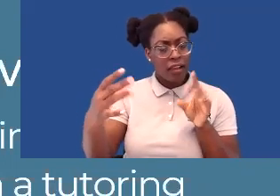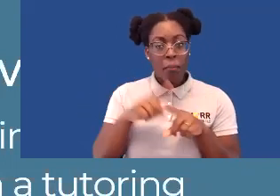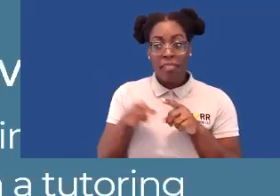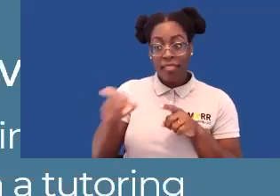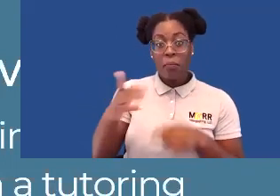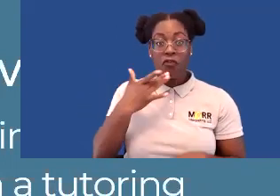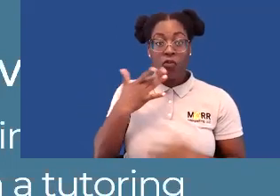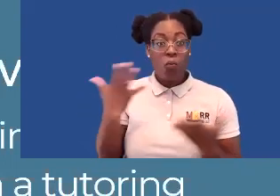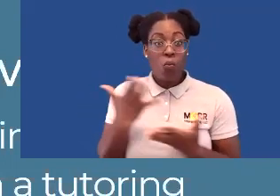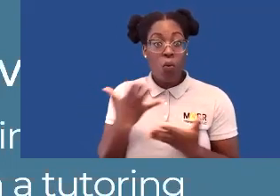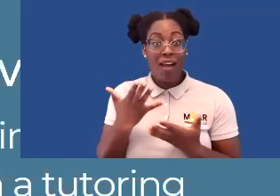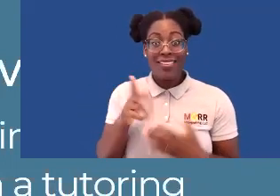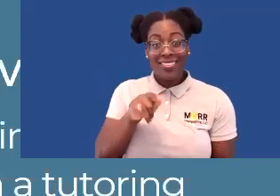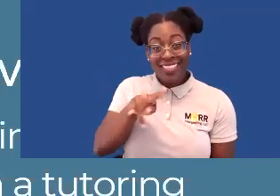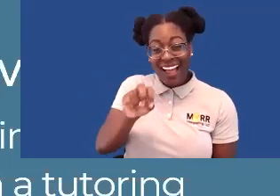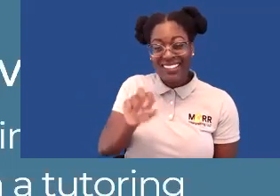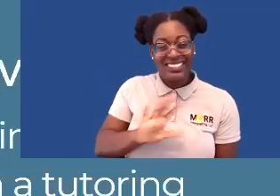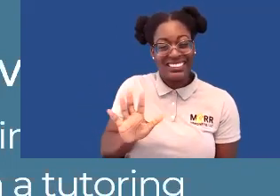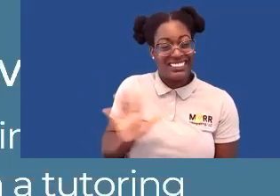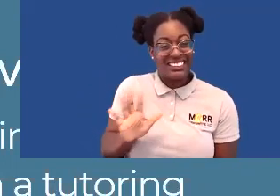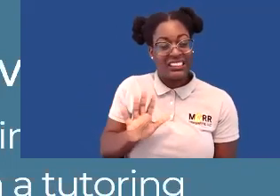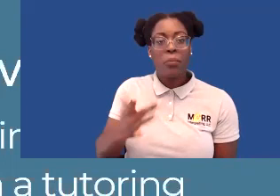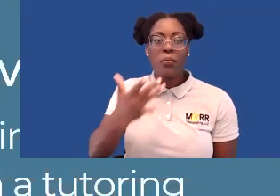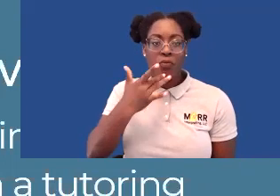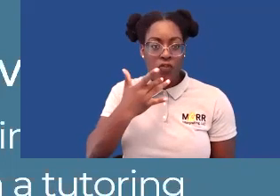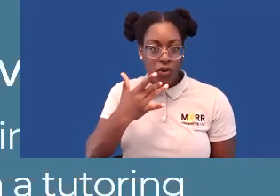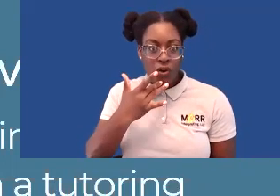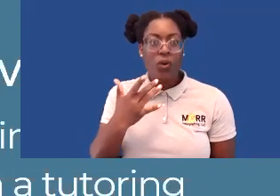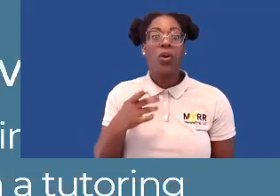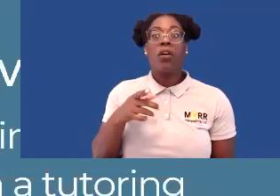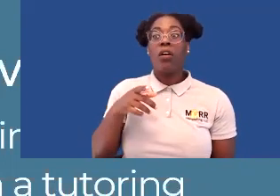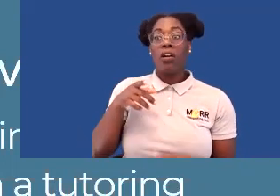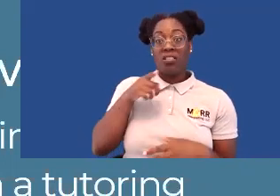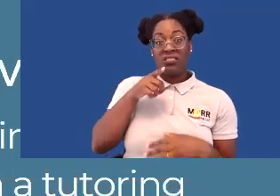because they can't have another Zoom meeting. They've kind of maxed out.